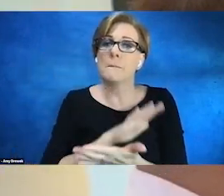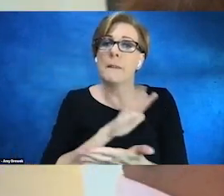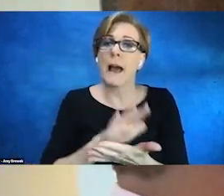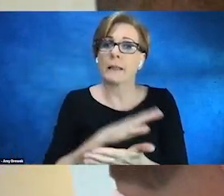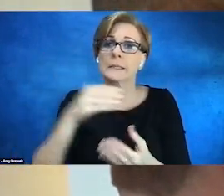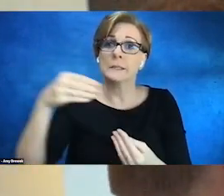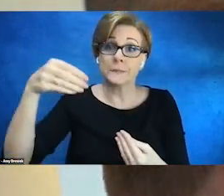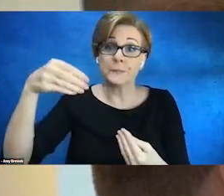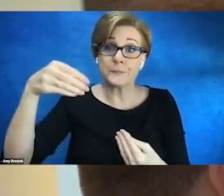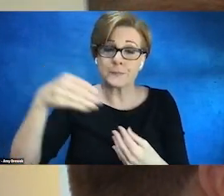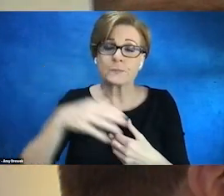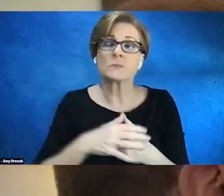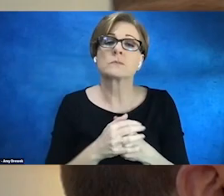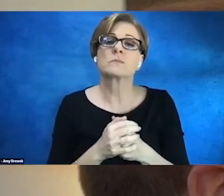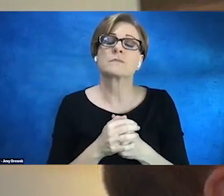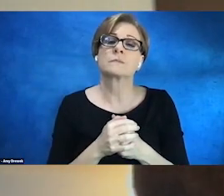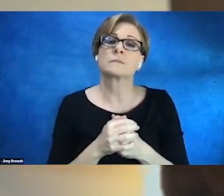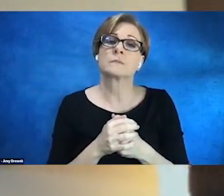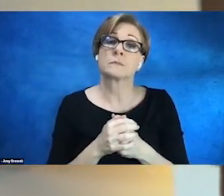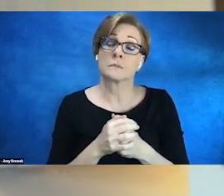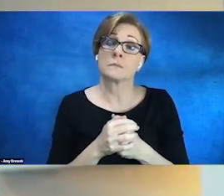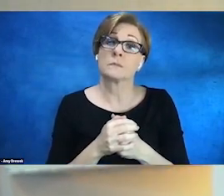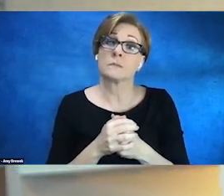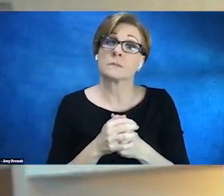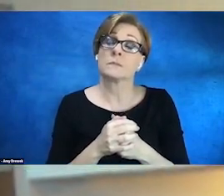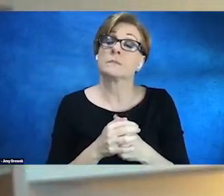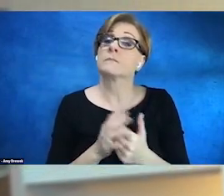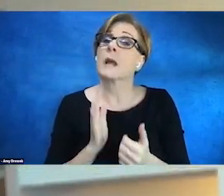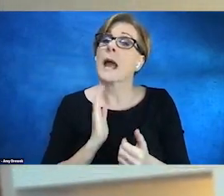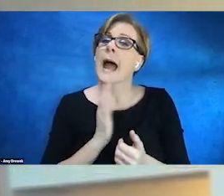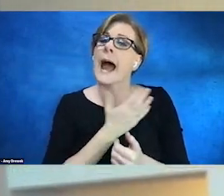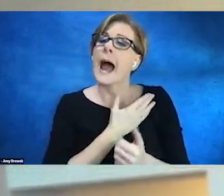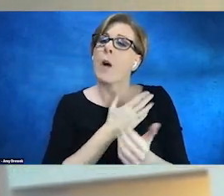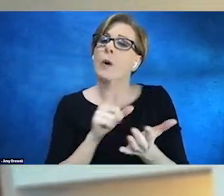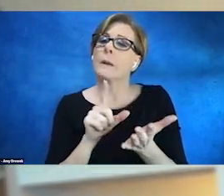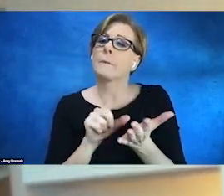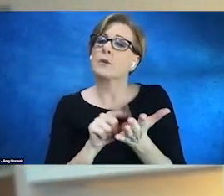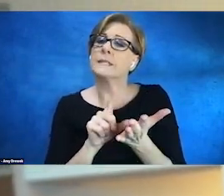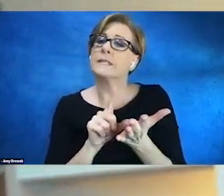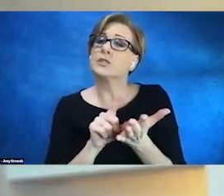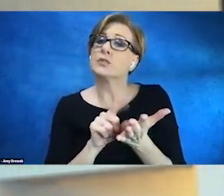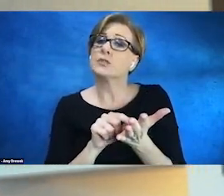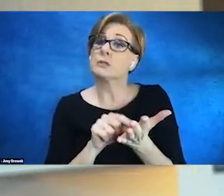to the station and our ballot on demand printers are going to print a few different items so if